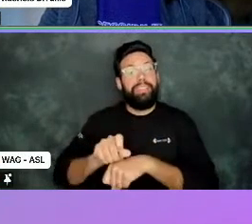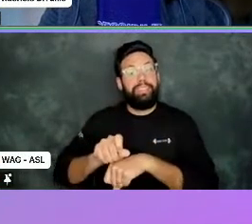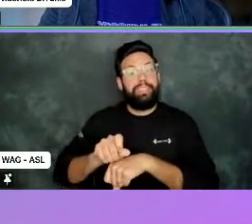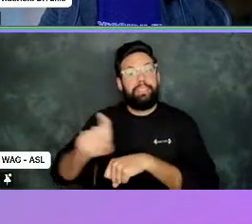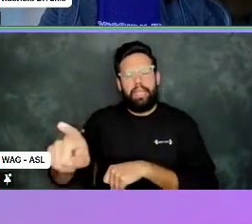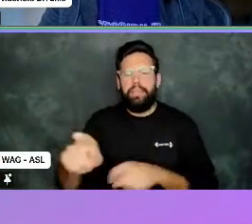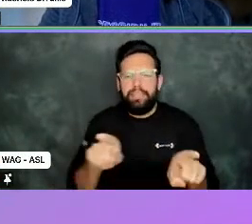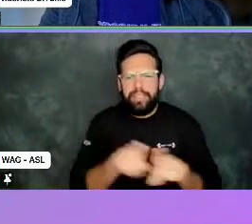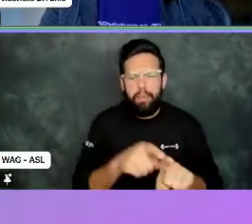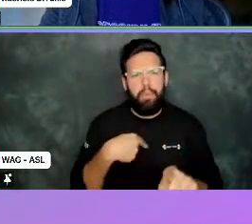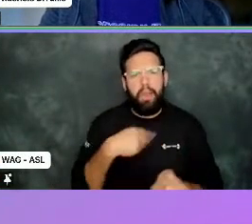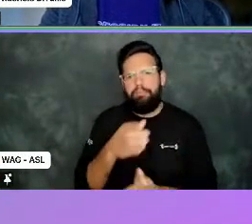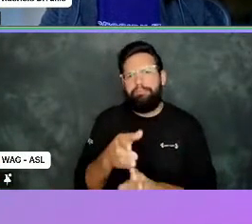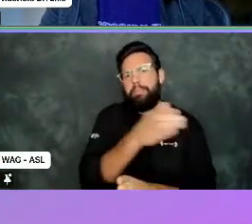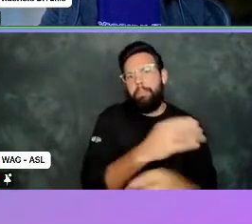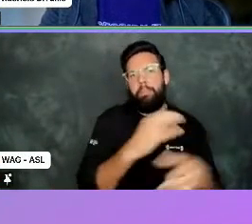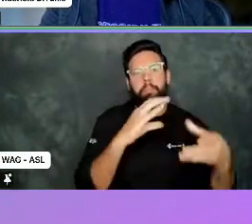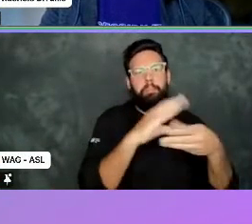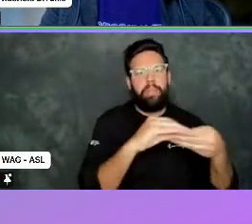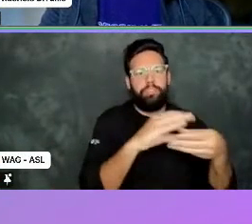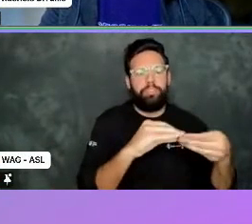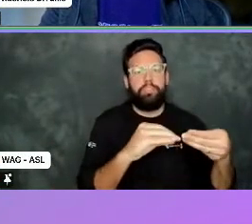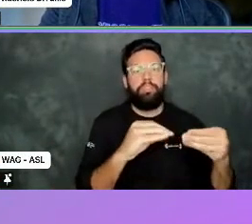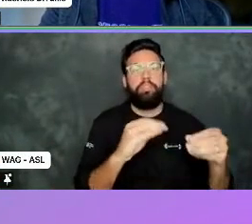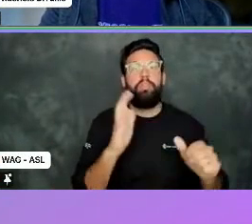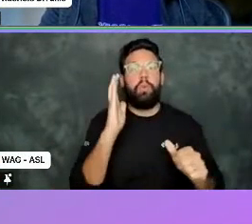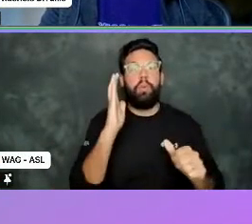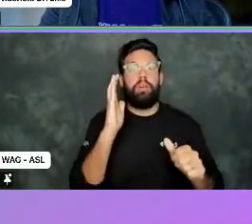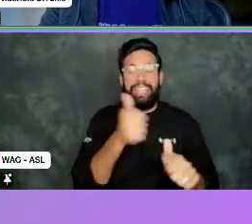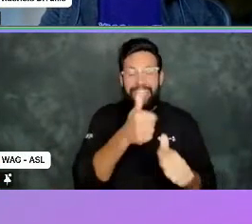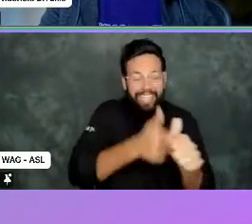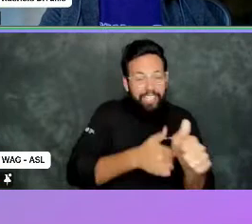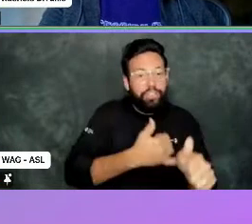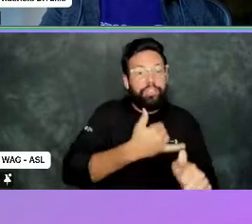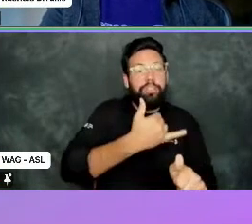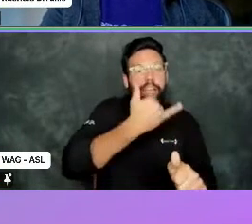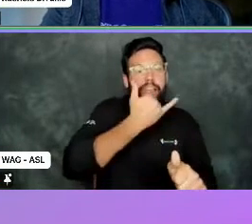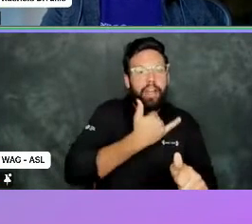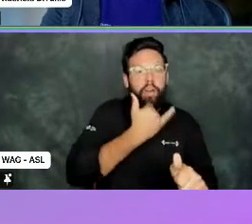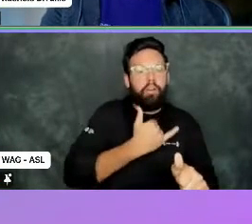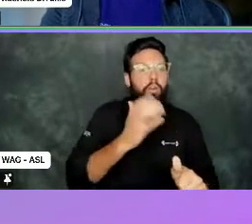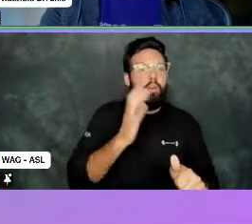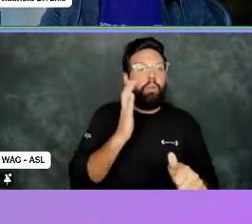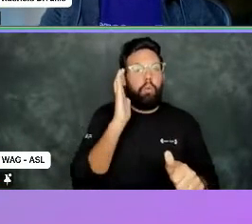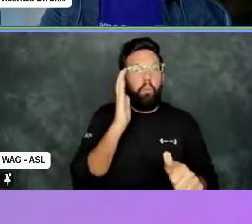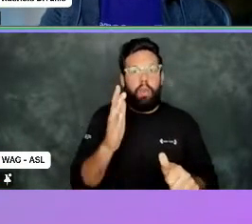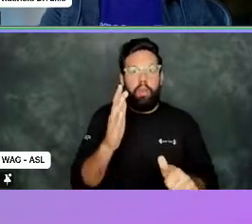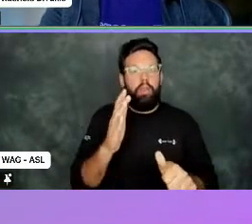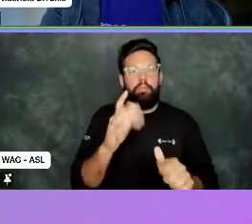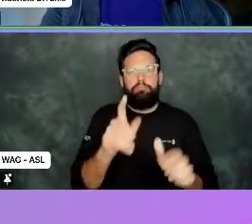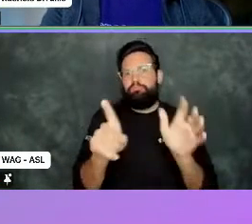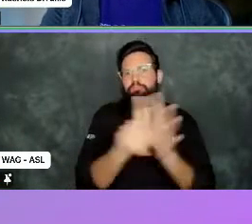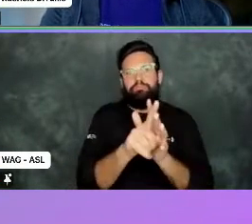Bam send button. Bam OK so I'm on the send button, and I'm going to hit send, and what's going to happen is we're going